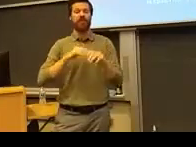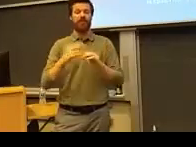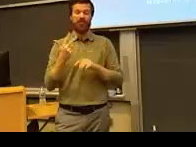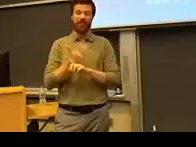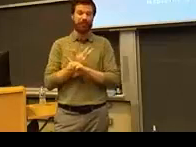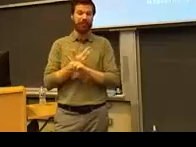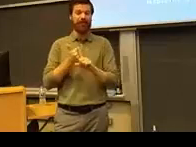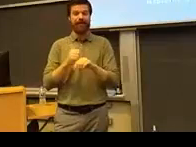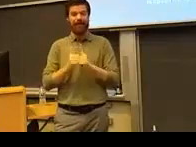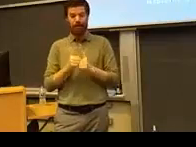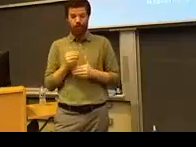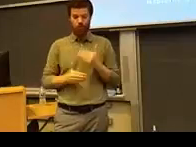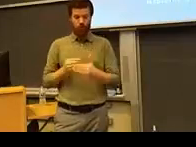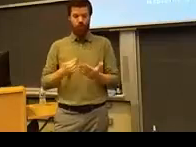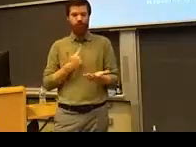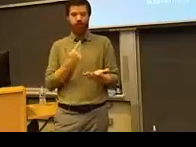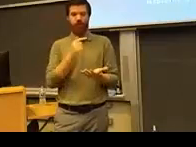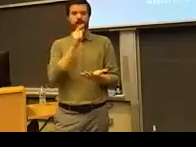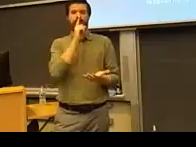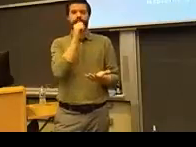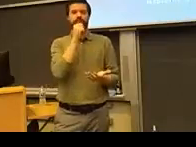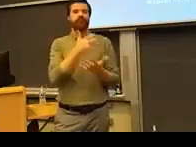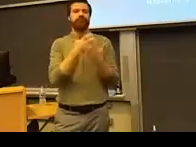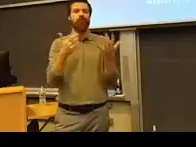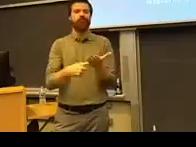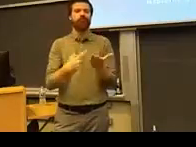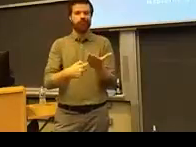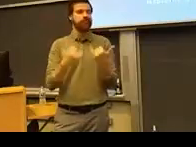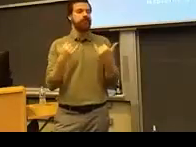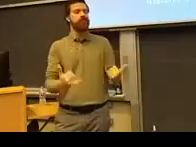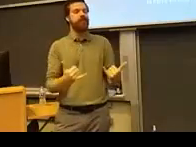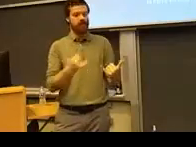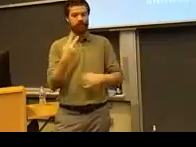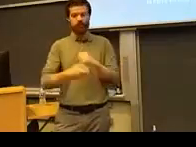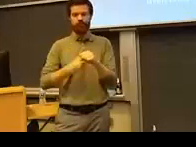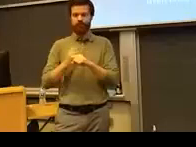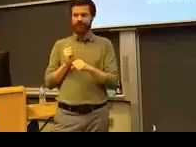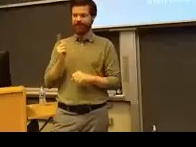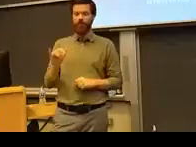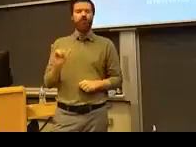was going to go um so we really appreciate the opportunity to be able to update that for